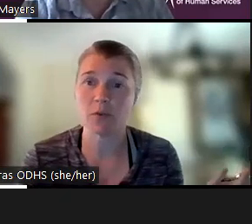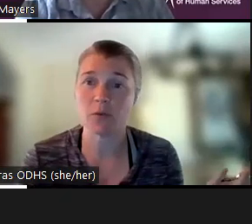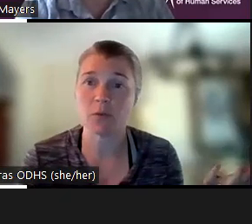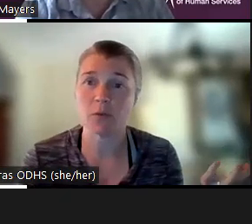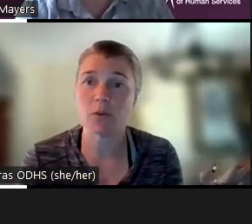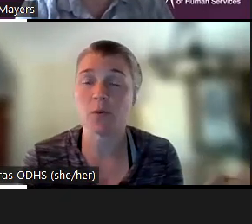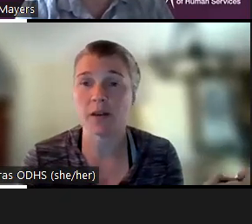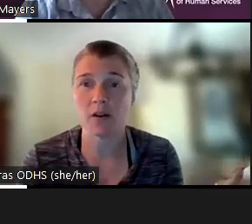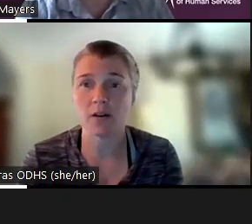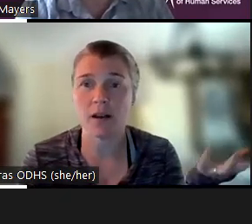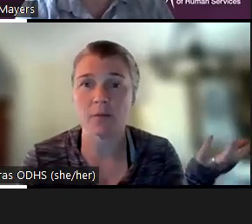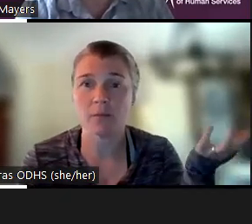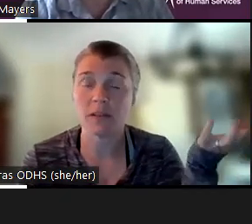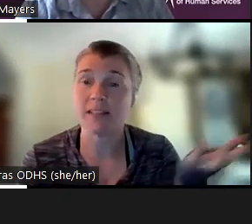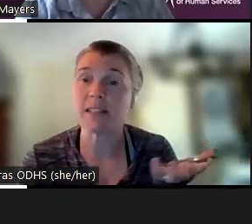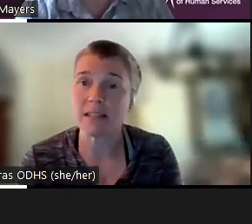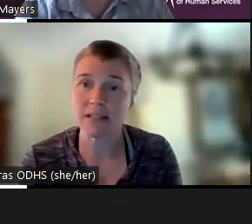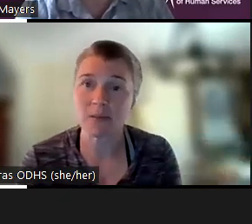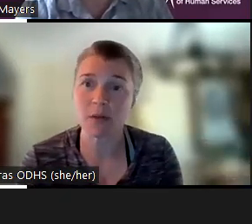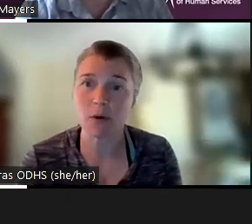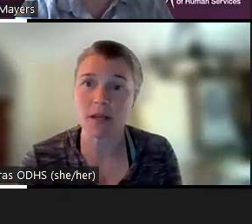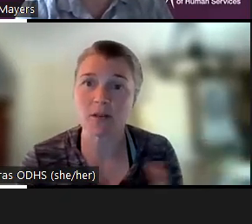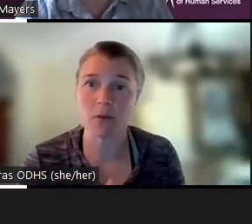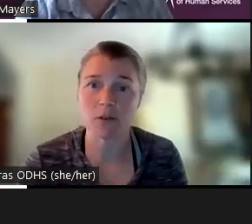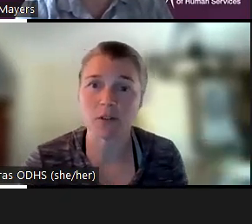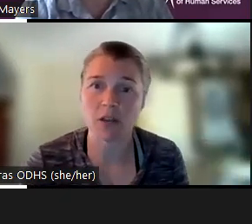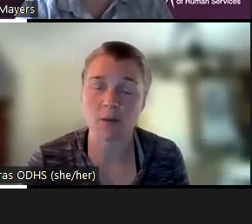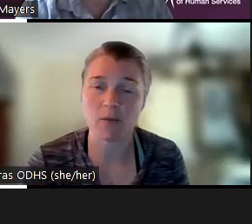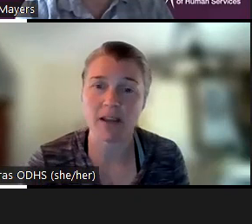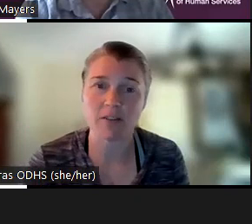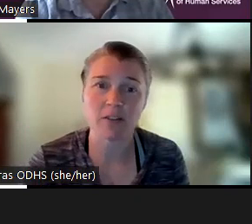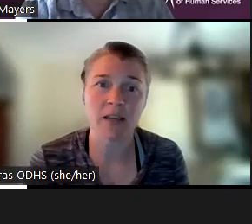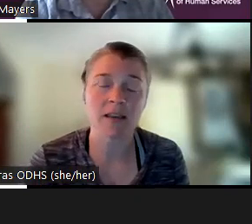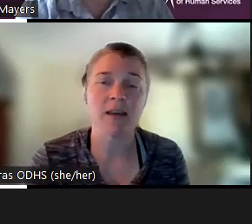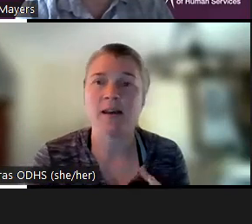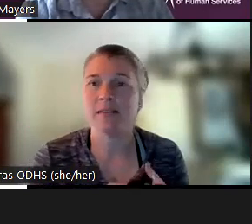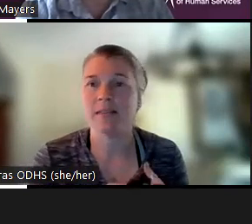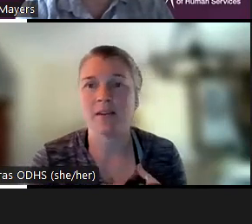RUN OUR LICENSING SYSTEM IN OREGON FOR CHILDCARE PROVIDERS.